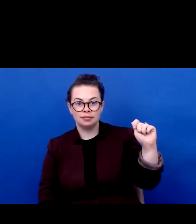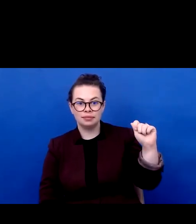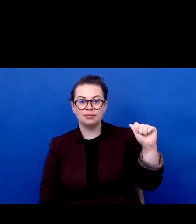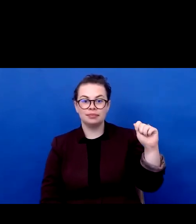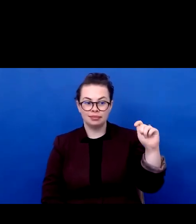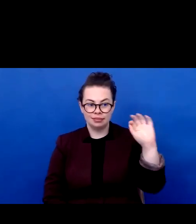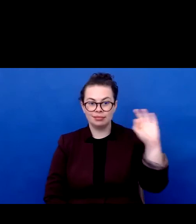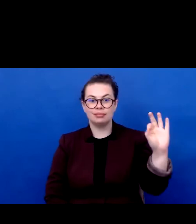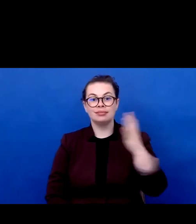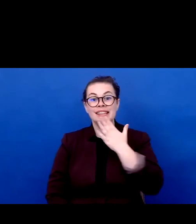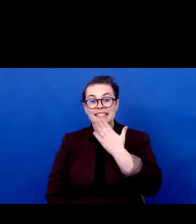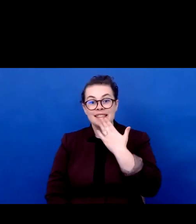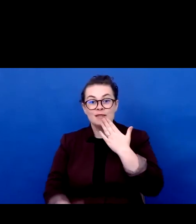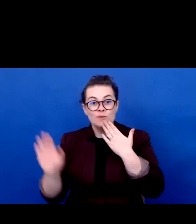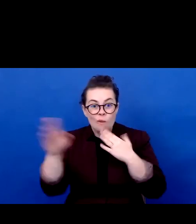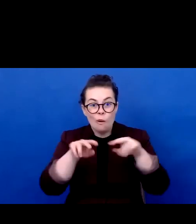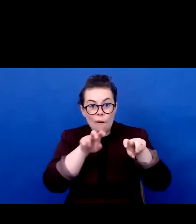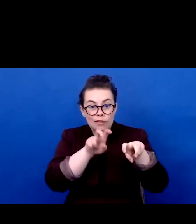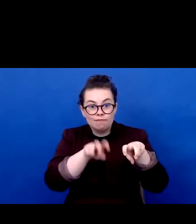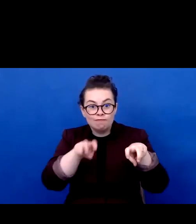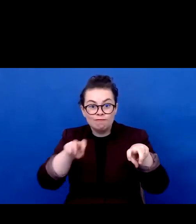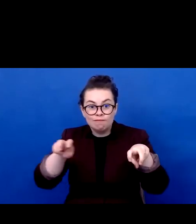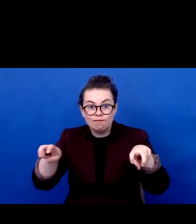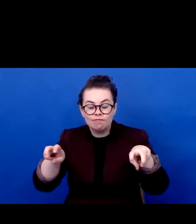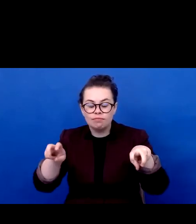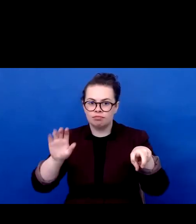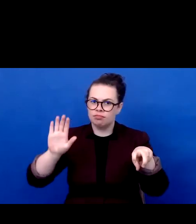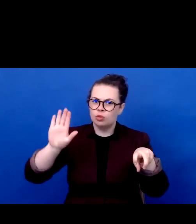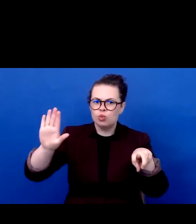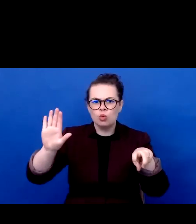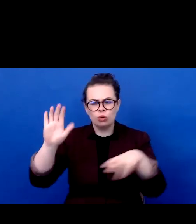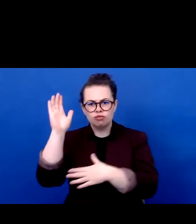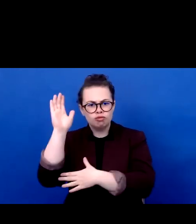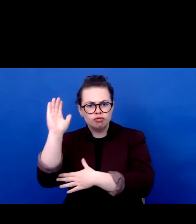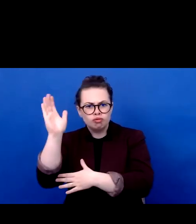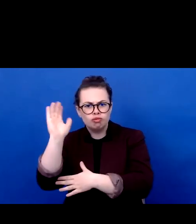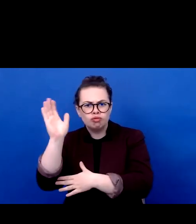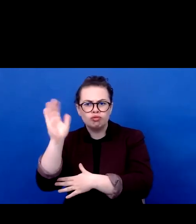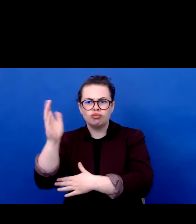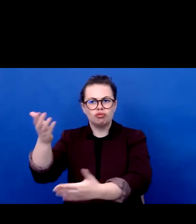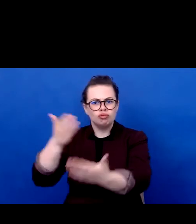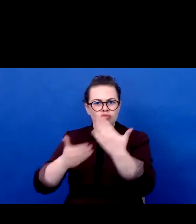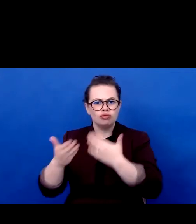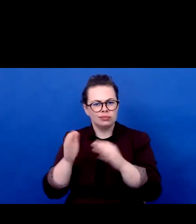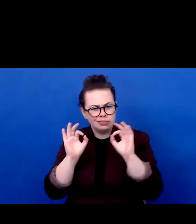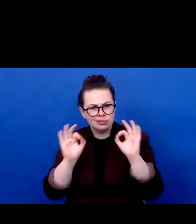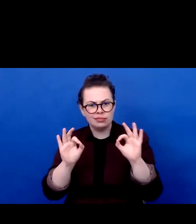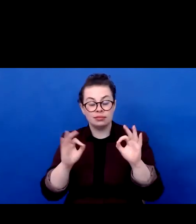pilots for their uh appreciated uh presentation um in fact my question is the following uh